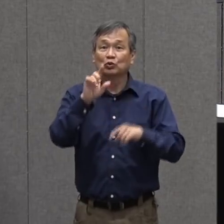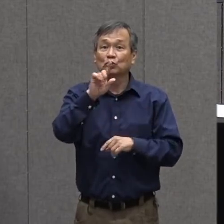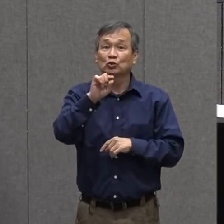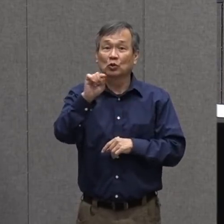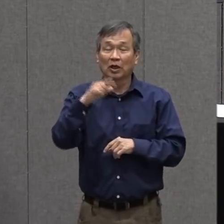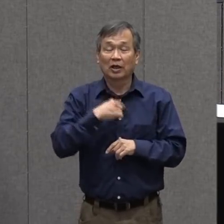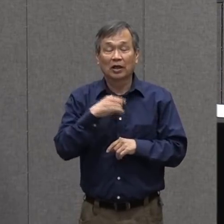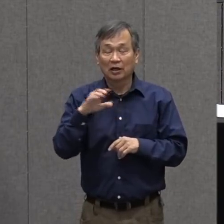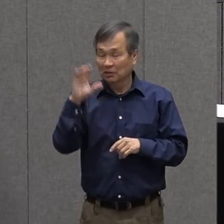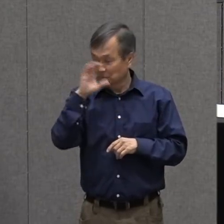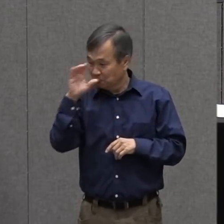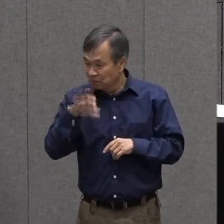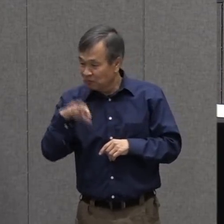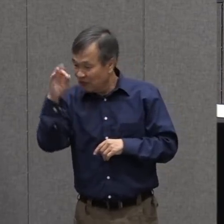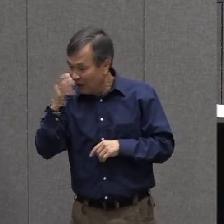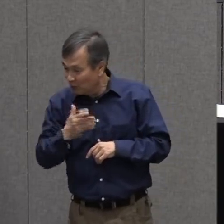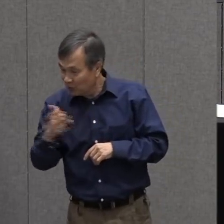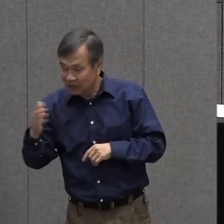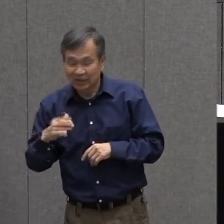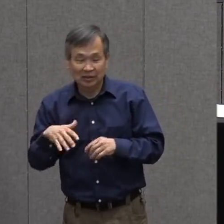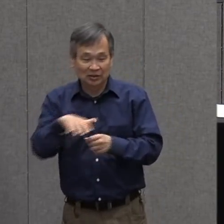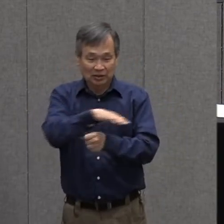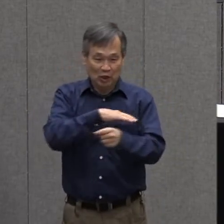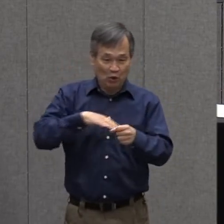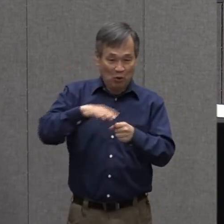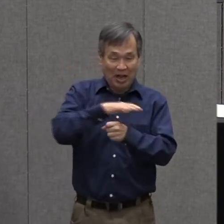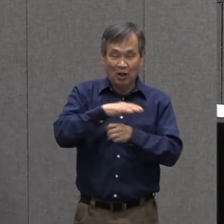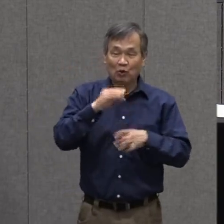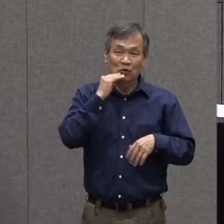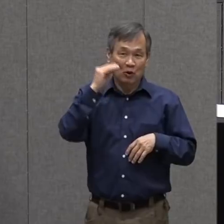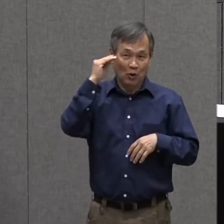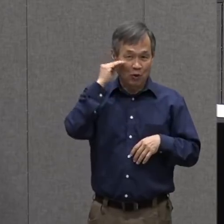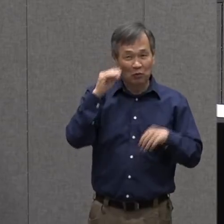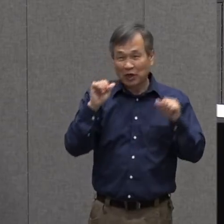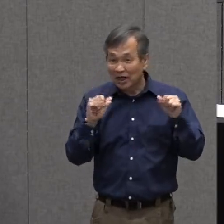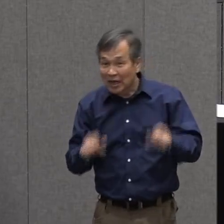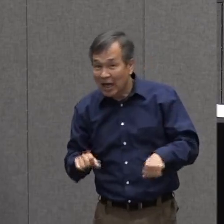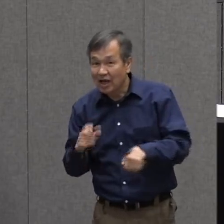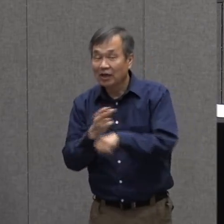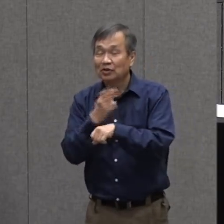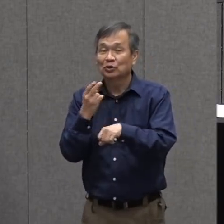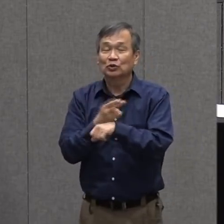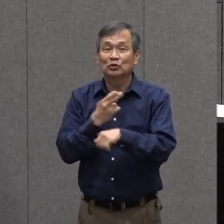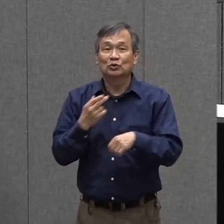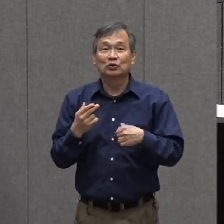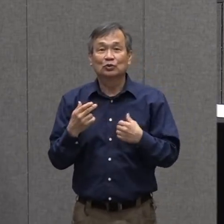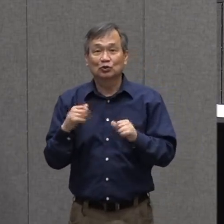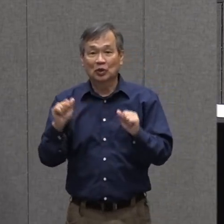around the home that we could possibly use to try and work on these combinations.